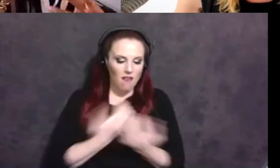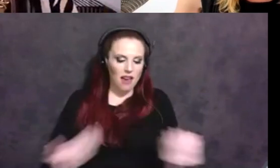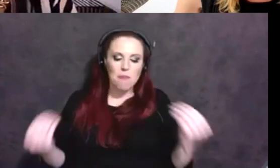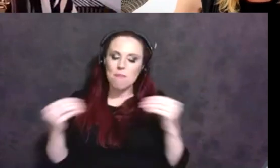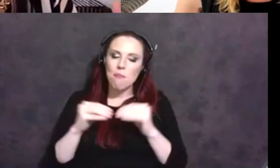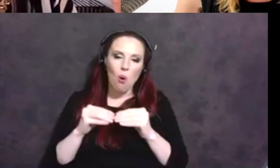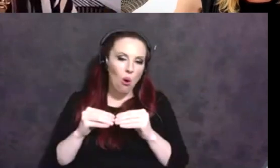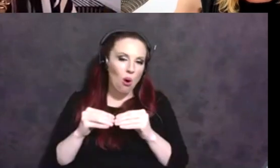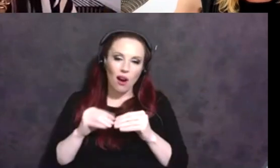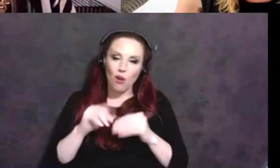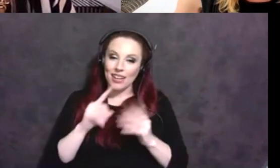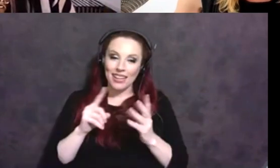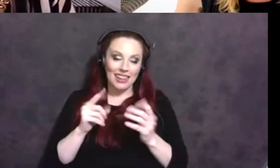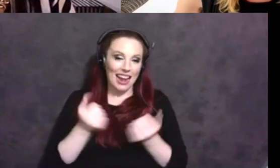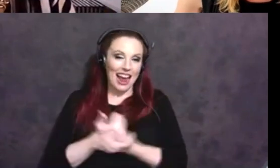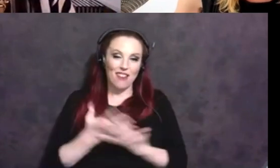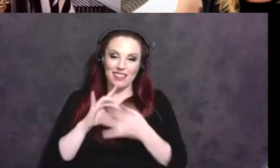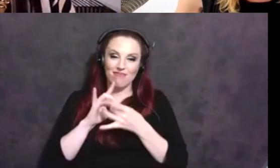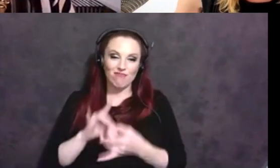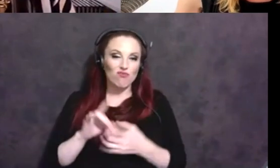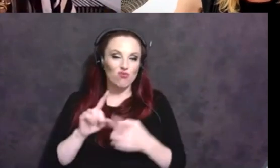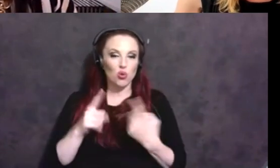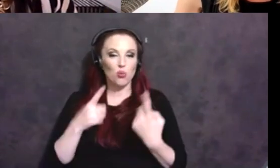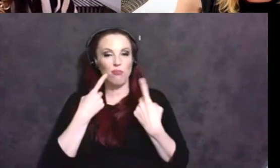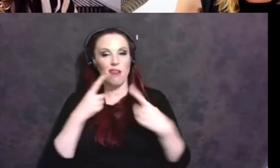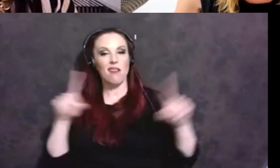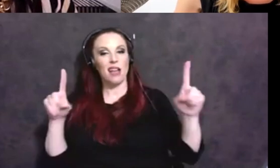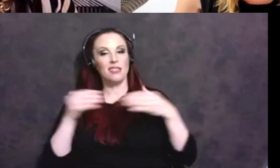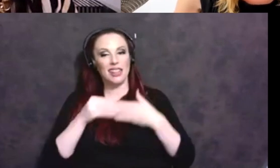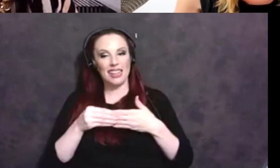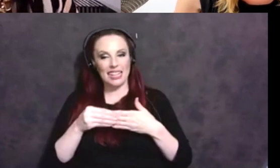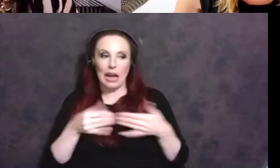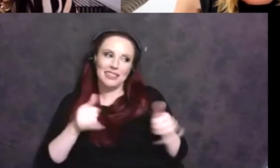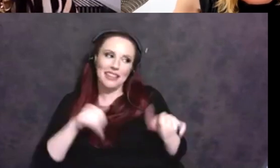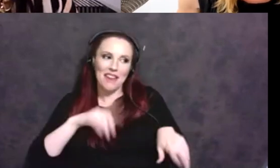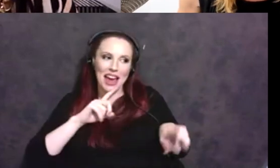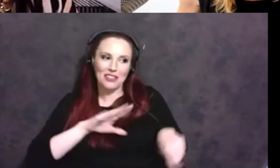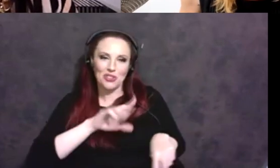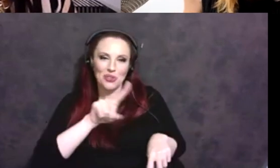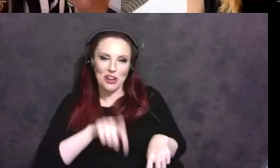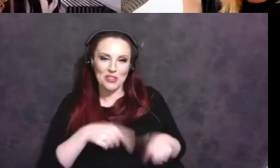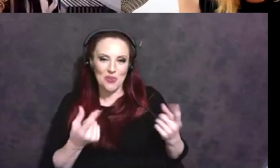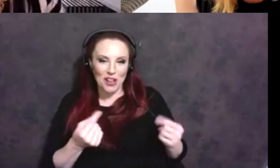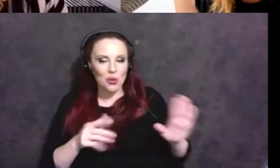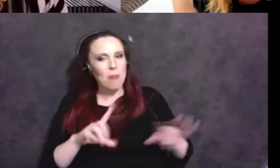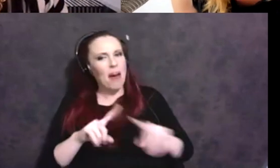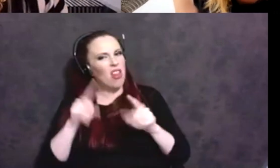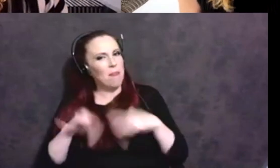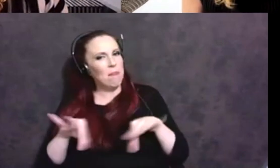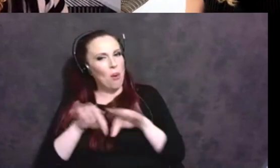self-coaching, making conscious, awareness decisions, engaging in self-love and so much